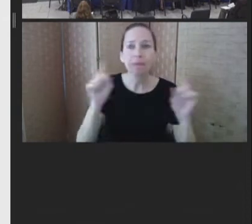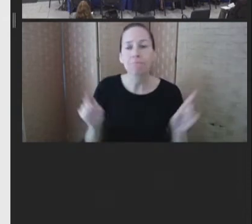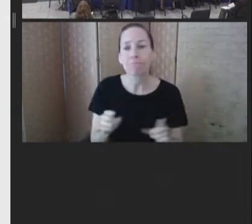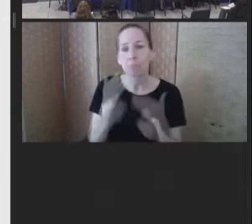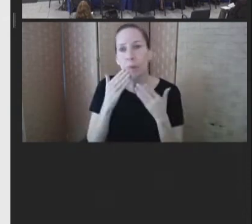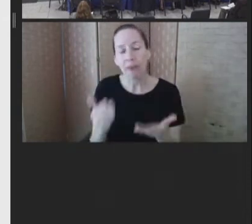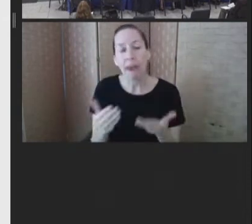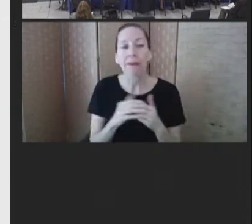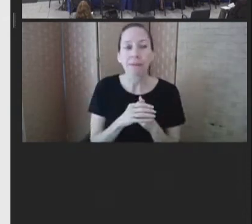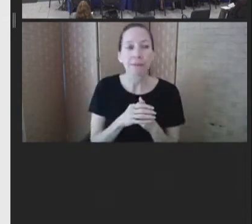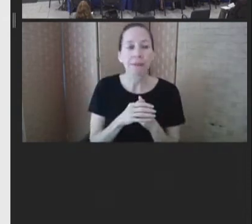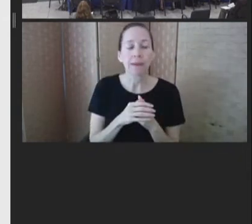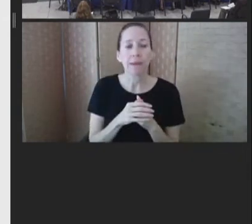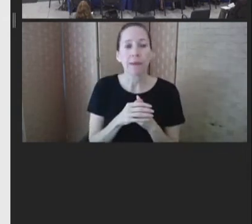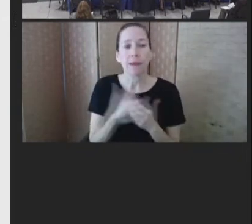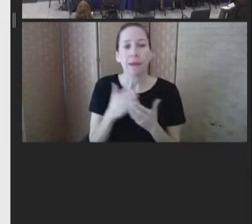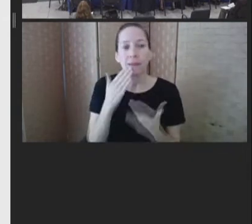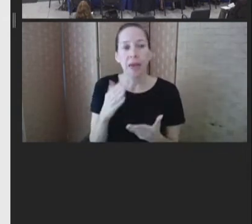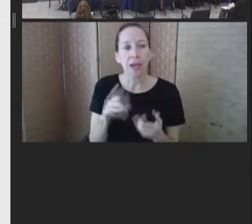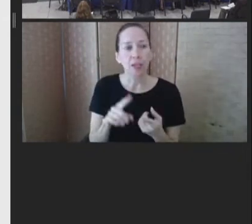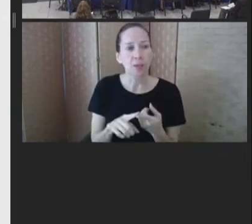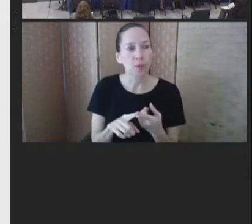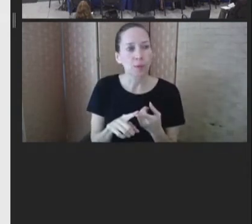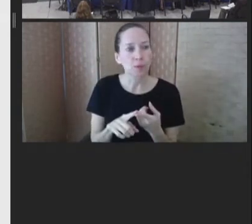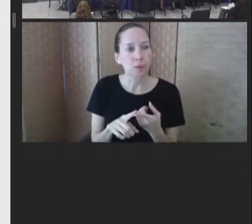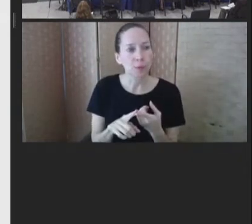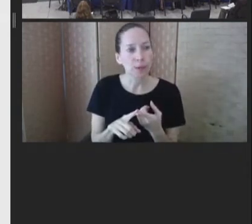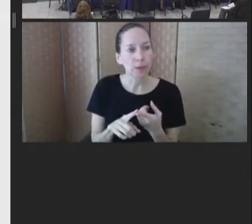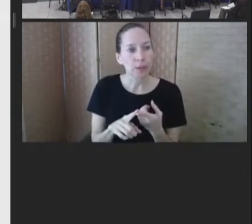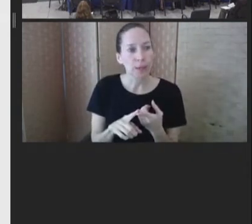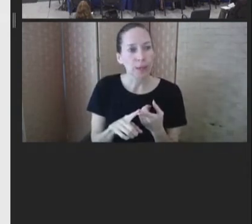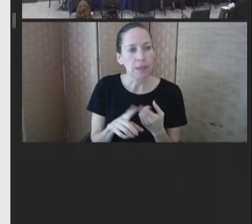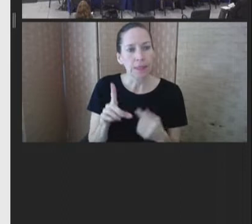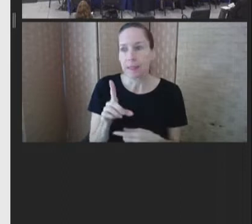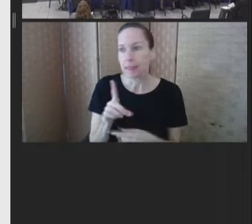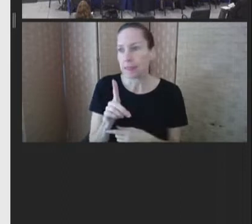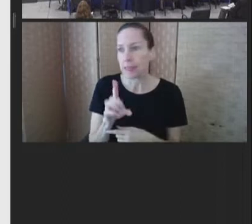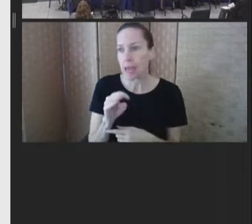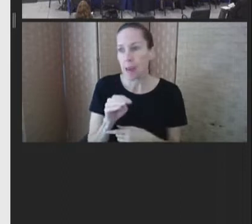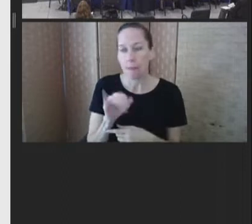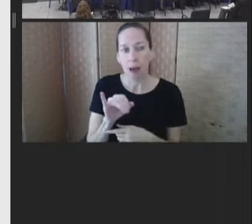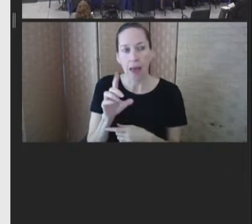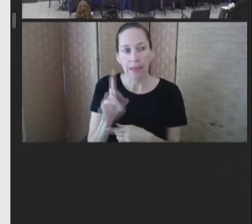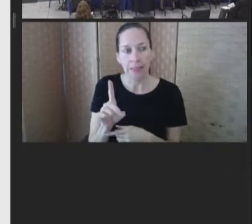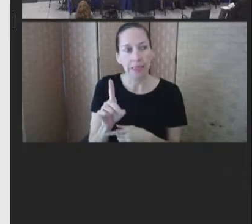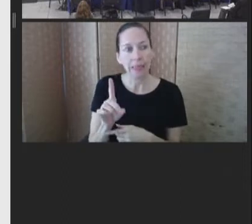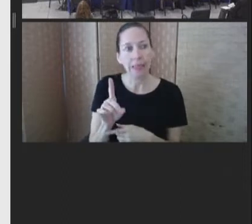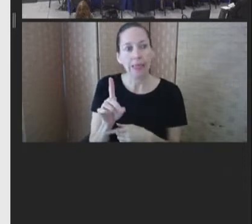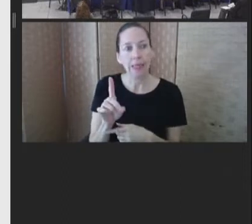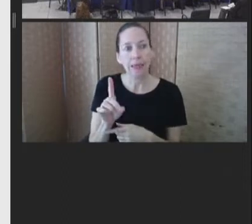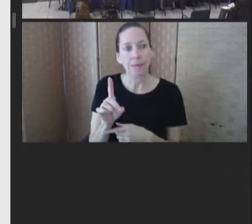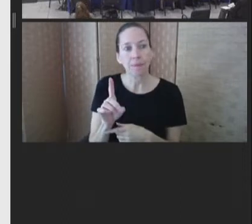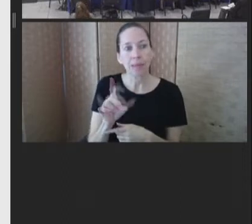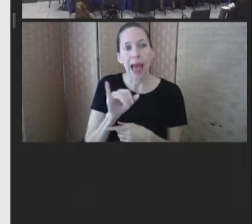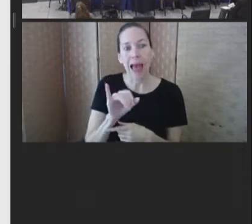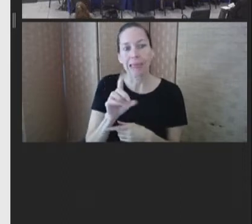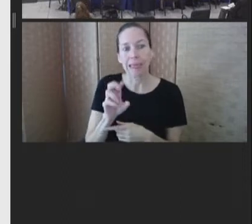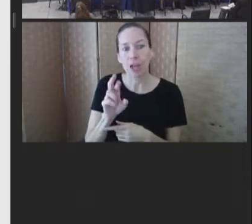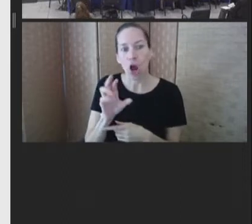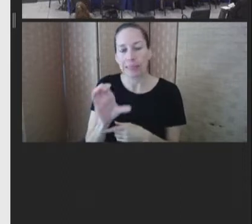thanks to GMID, the SAVE Program, IDCRC and the different labs, FHI360, MS, and especially all